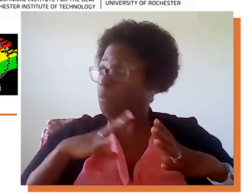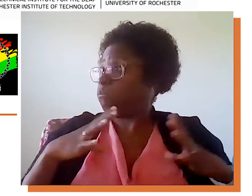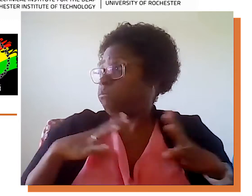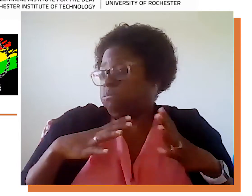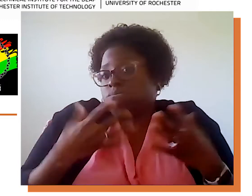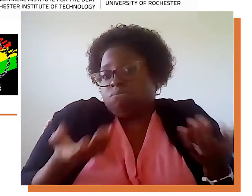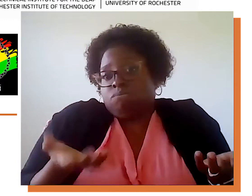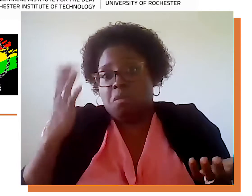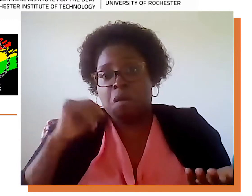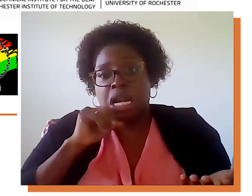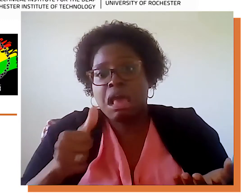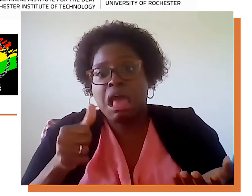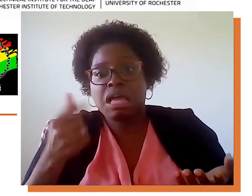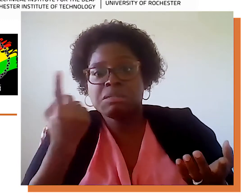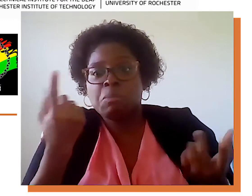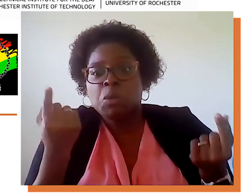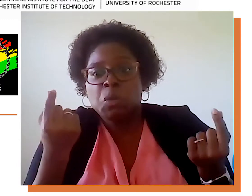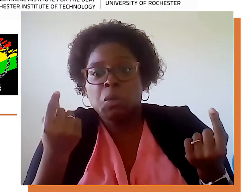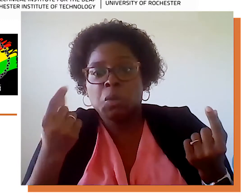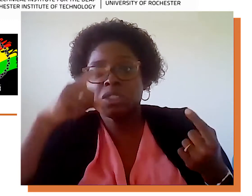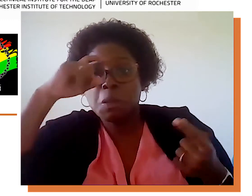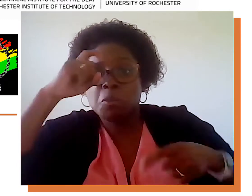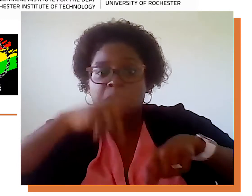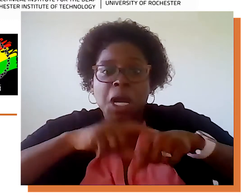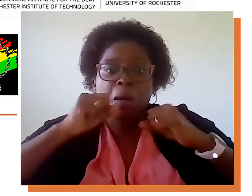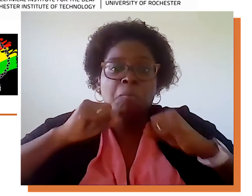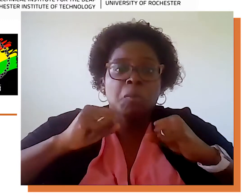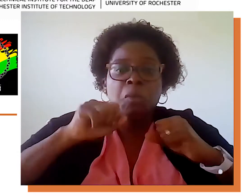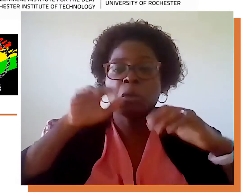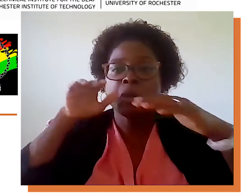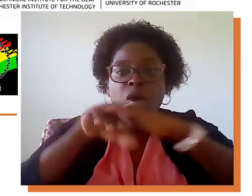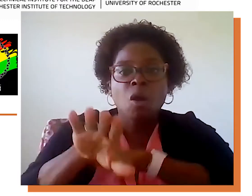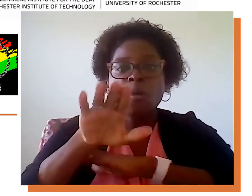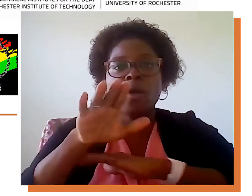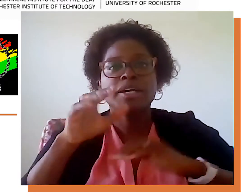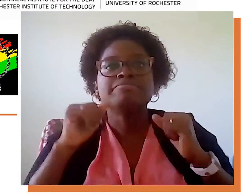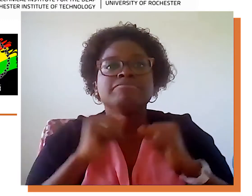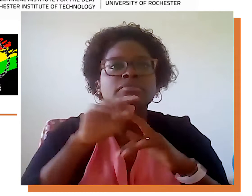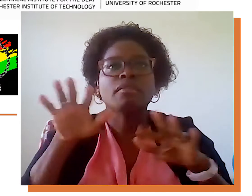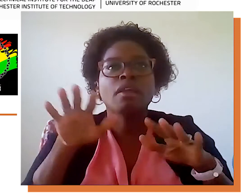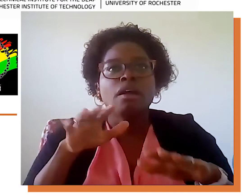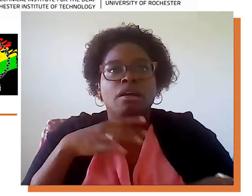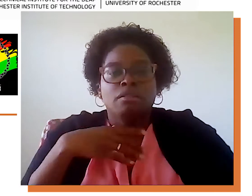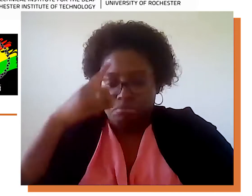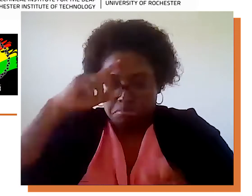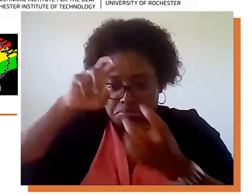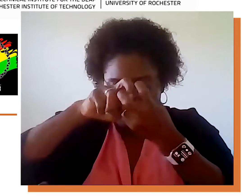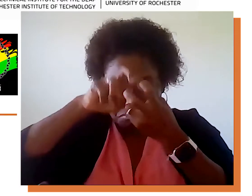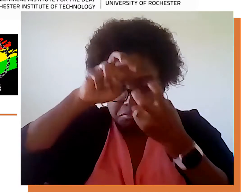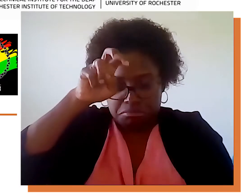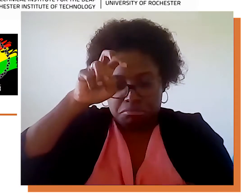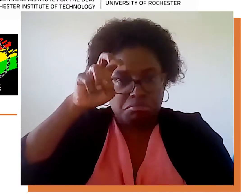And I thought, "Sure. Why not?" Summertime. I'm happy to go to a conference, see what I could learn.